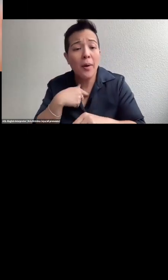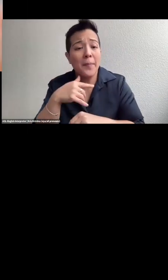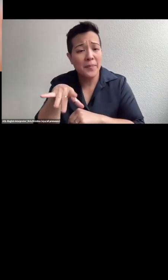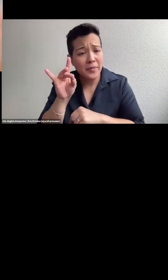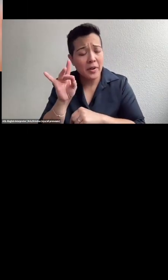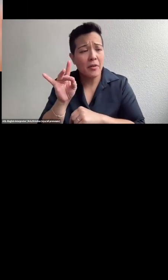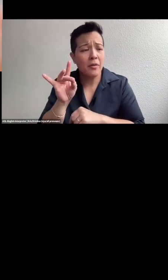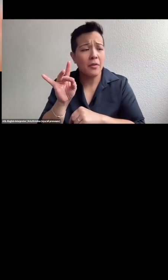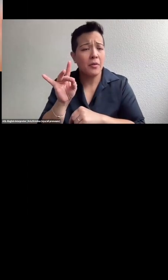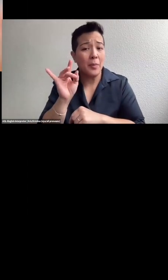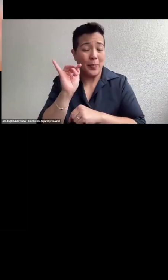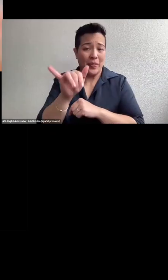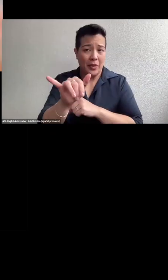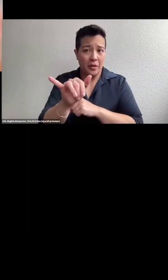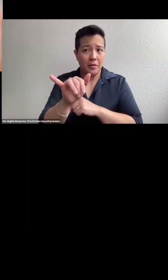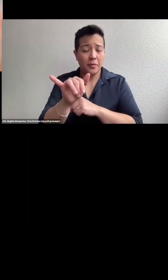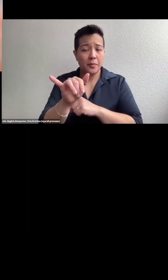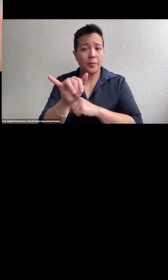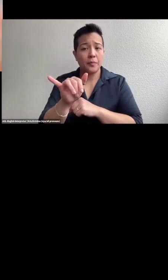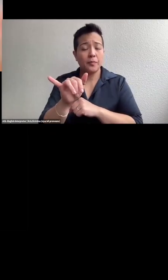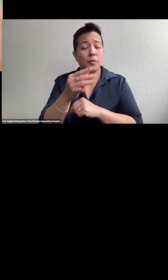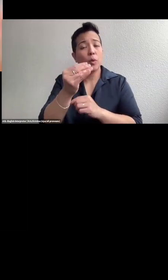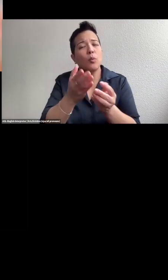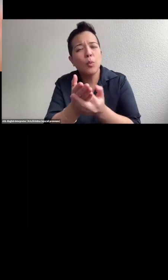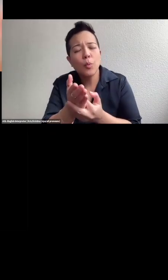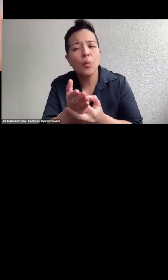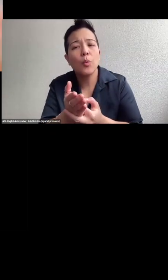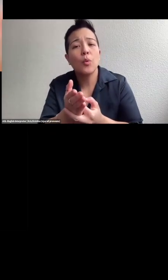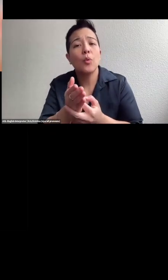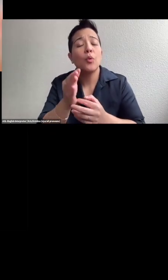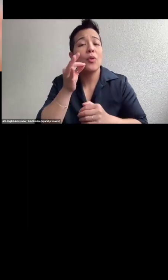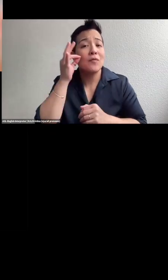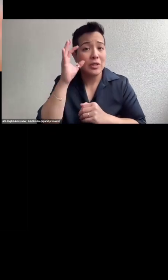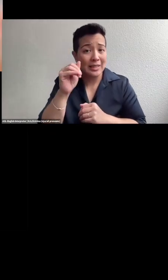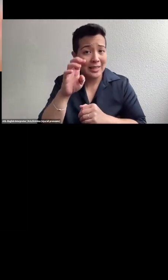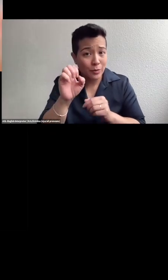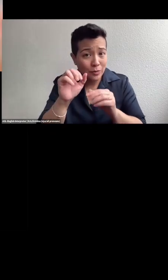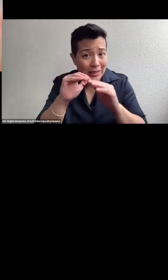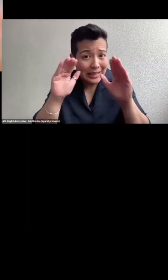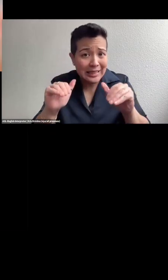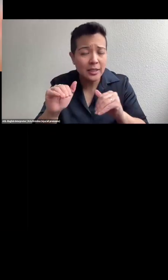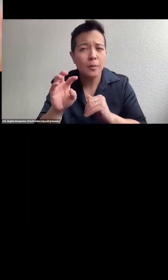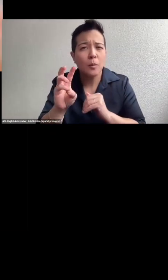that going through the foster care system